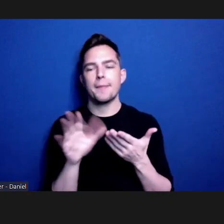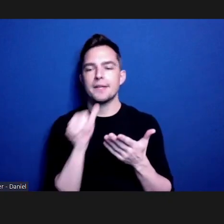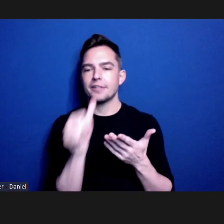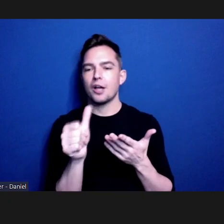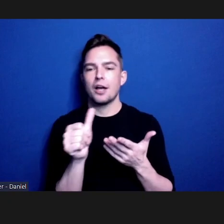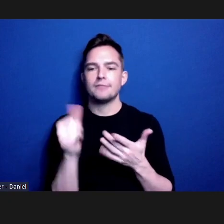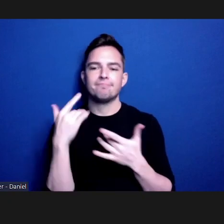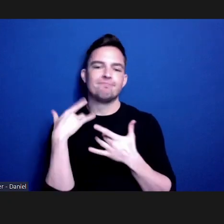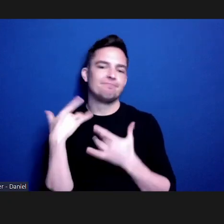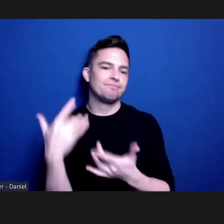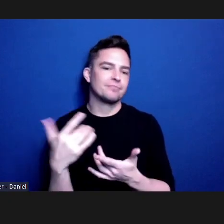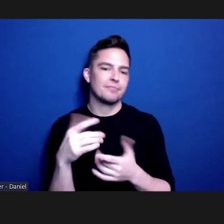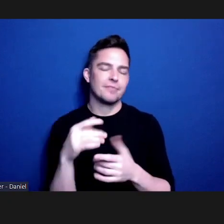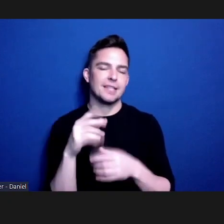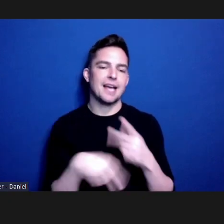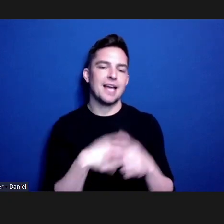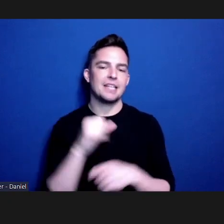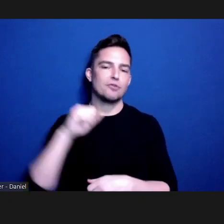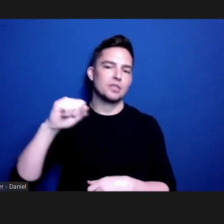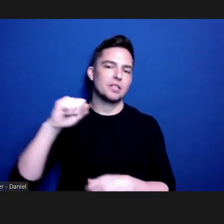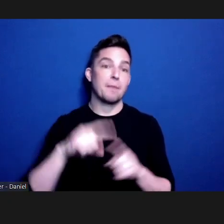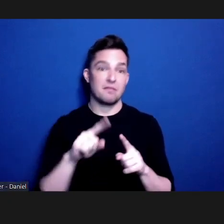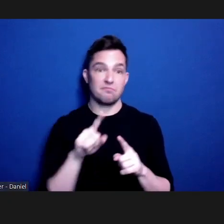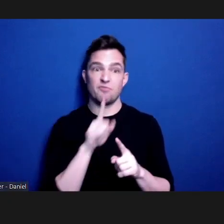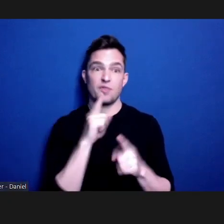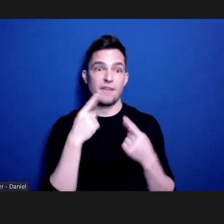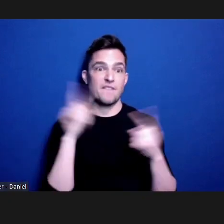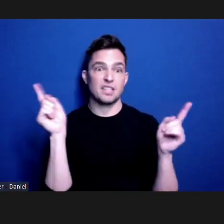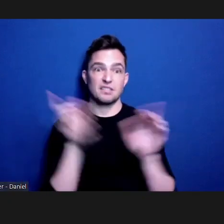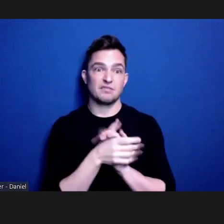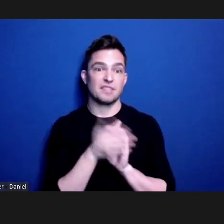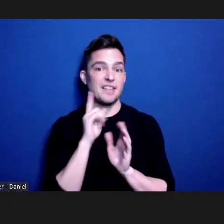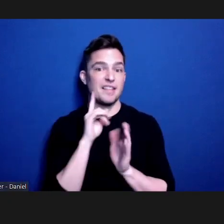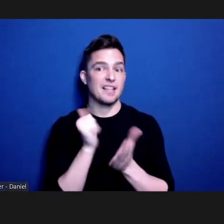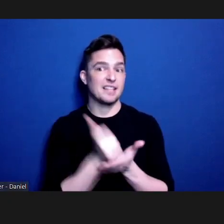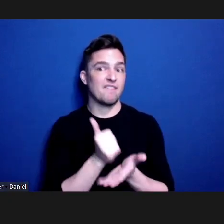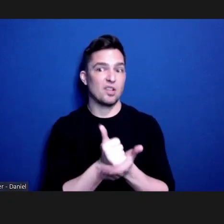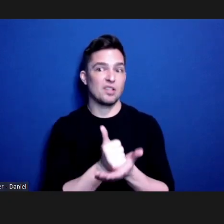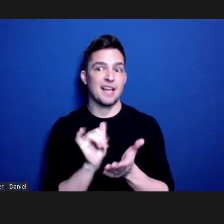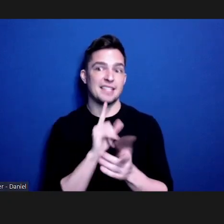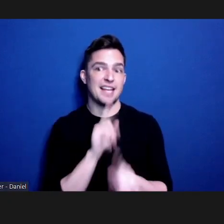of resistance. But I really do think that they are effective. And I hope that's helpful as an answer.